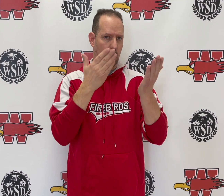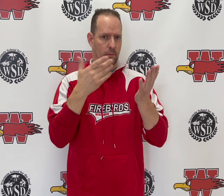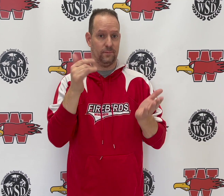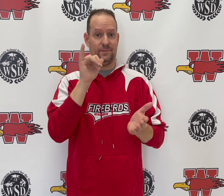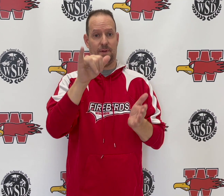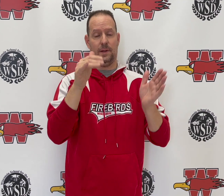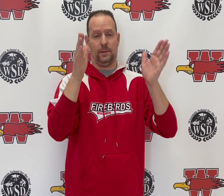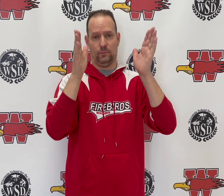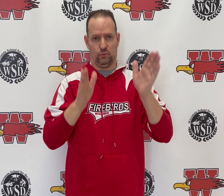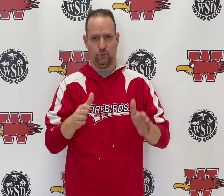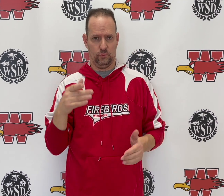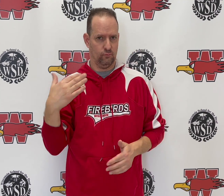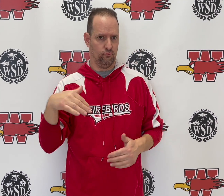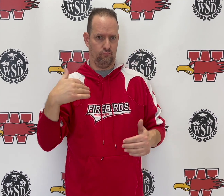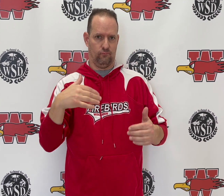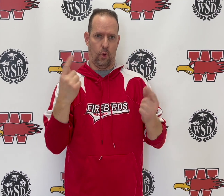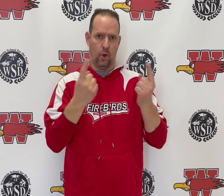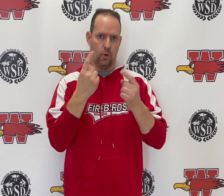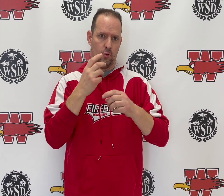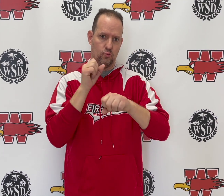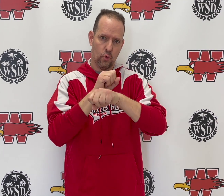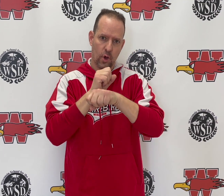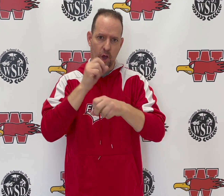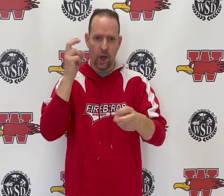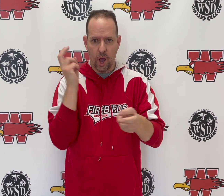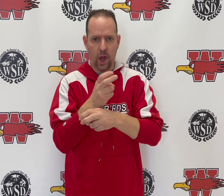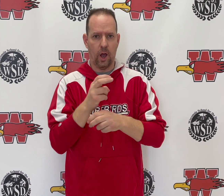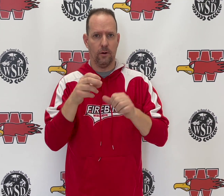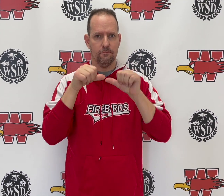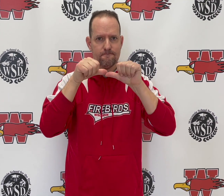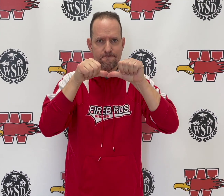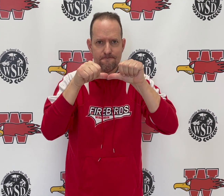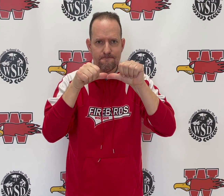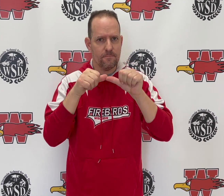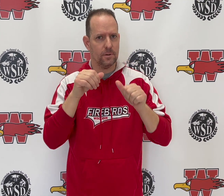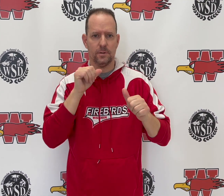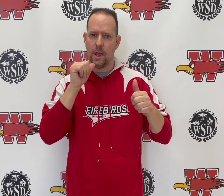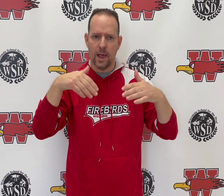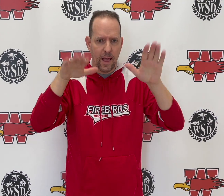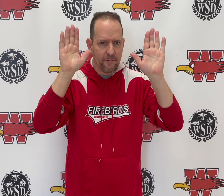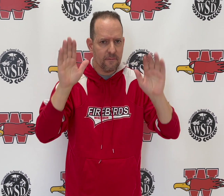And this is an individual who is always working hard, continues on,